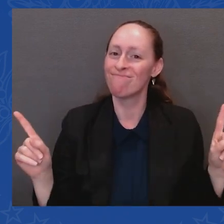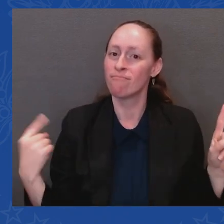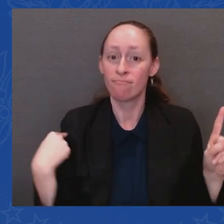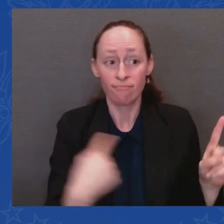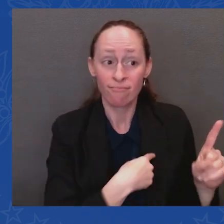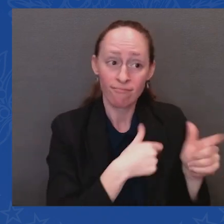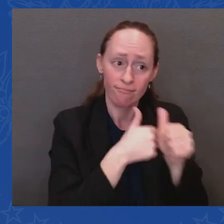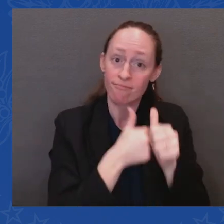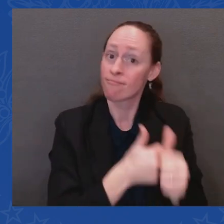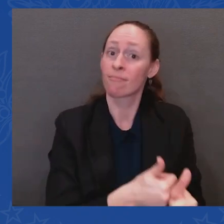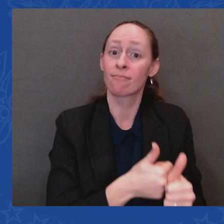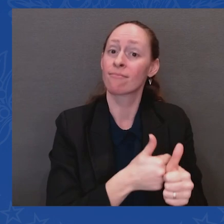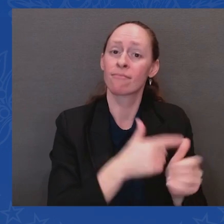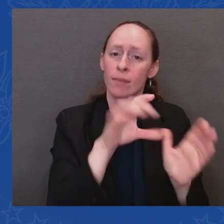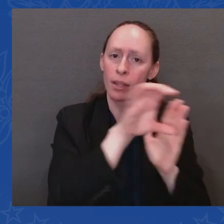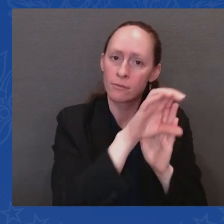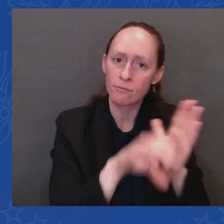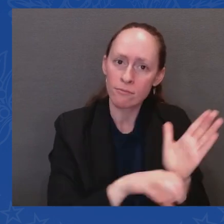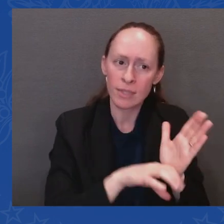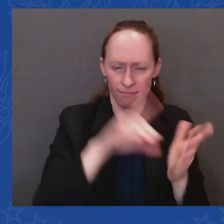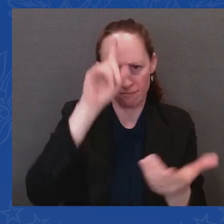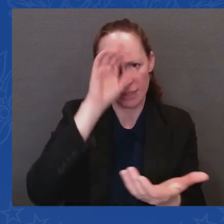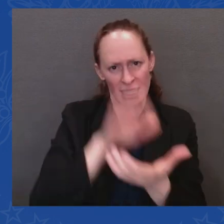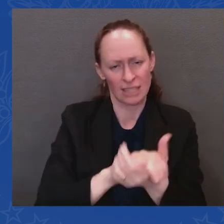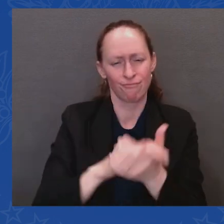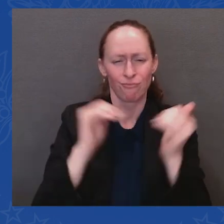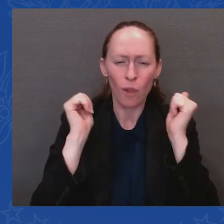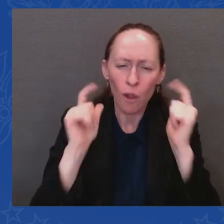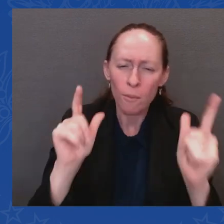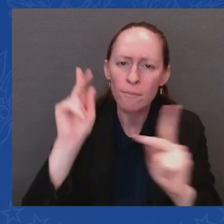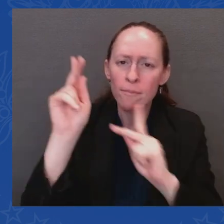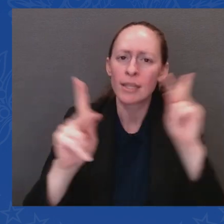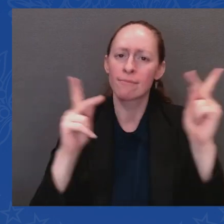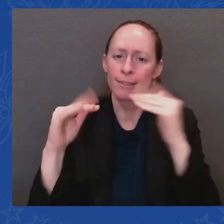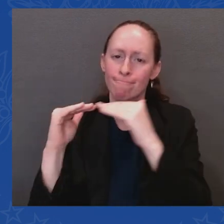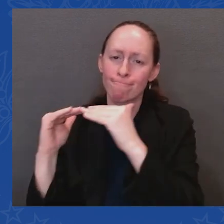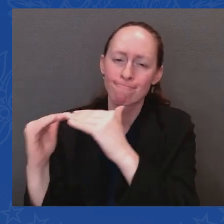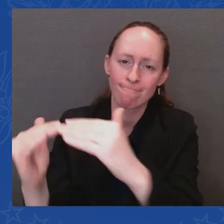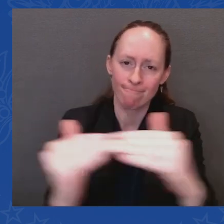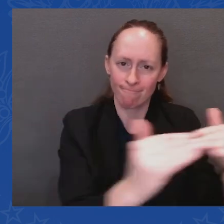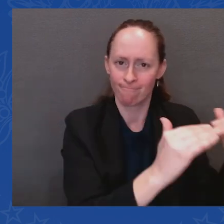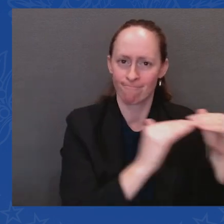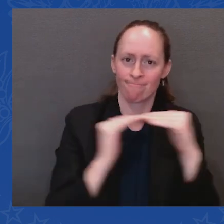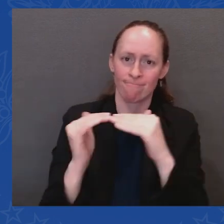We haven't always lived up to it, but because of our veterans, because of you, we've never walked away from it.